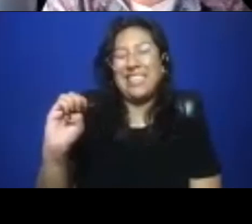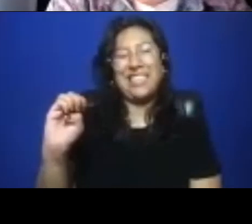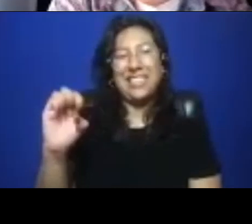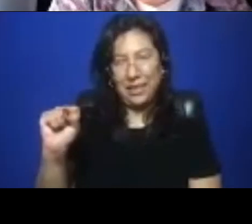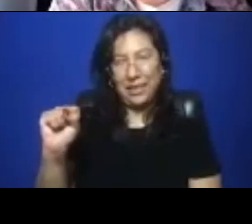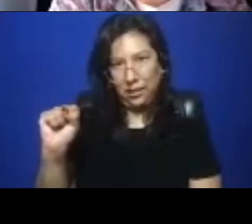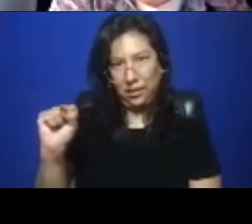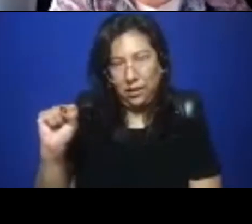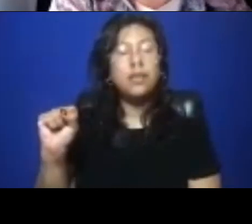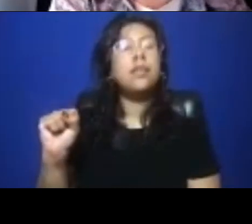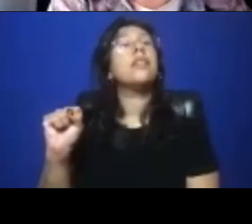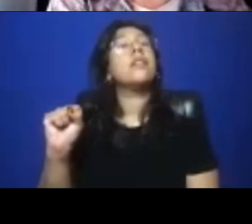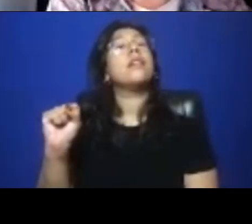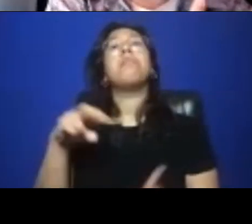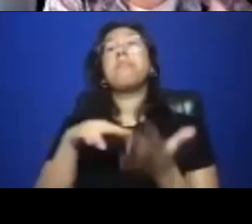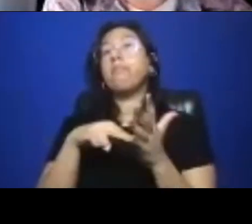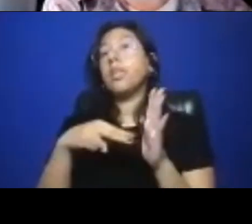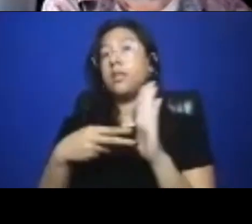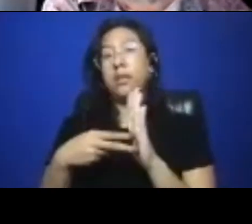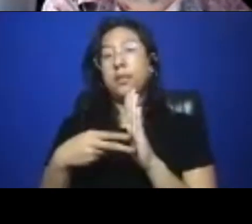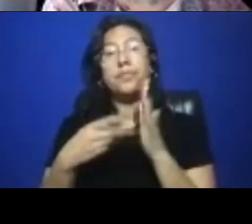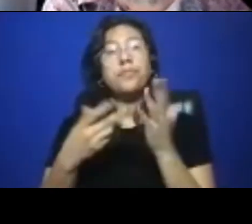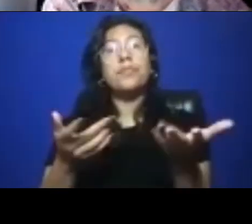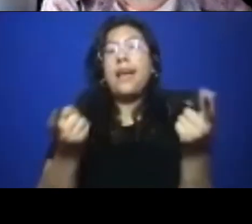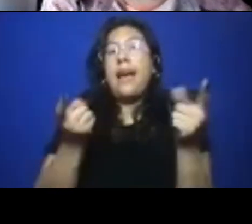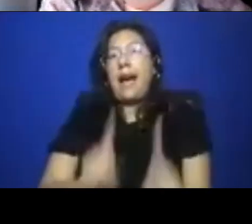are things that have happened in childhood